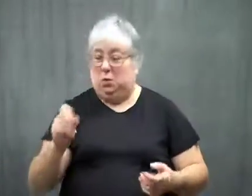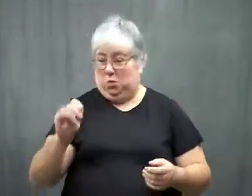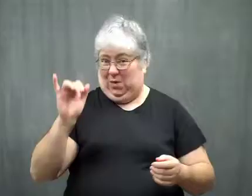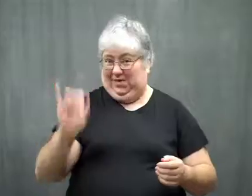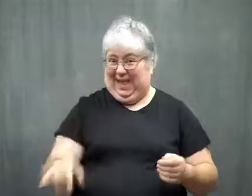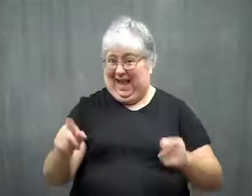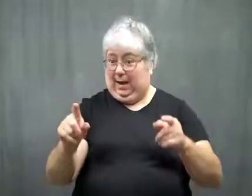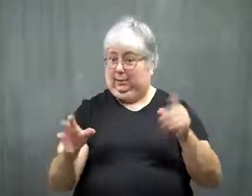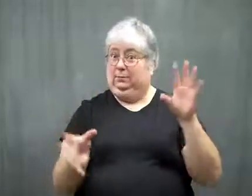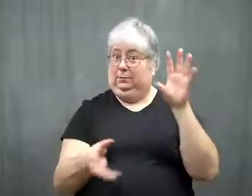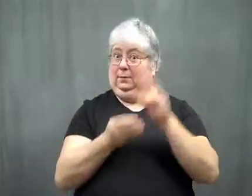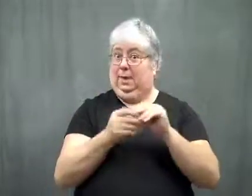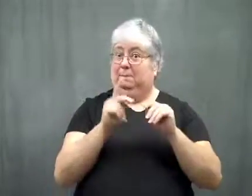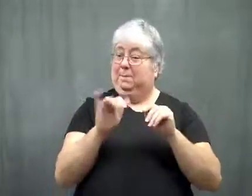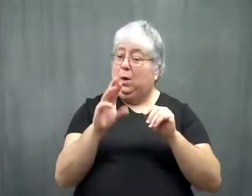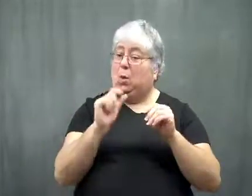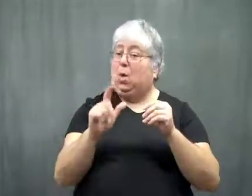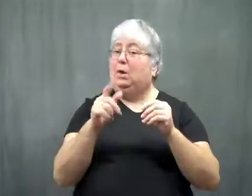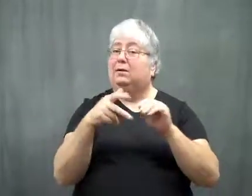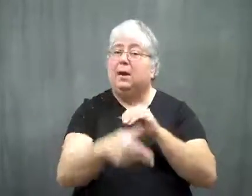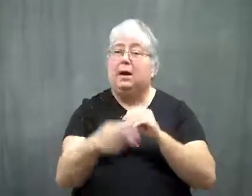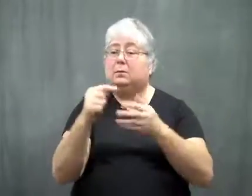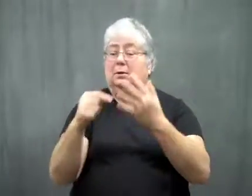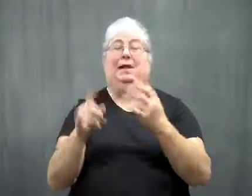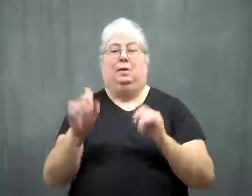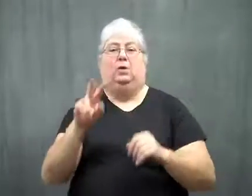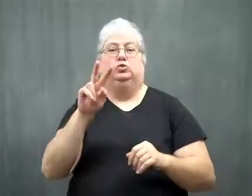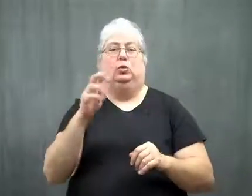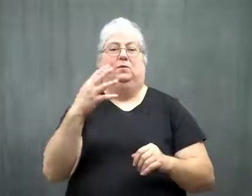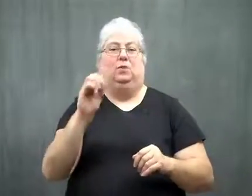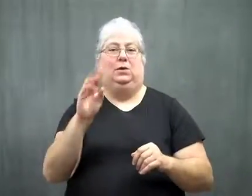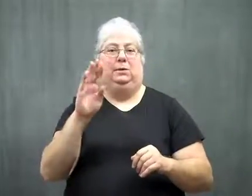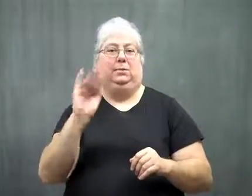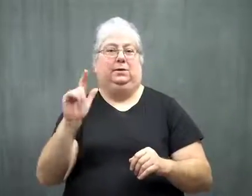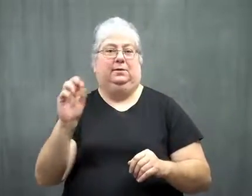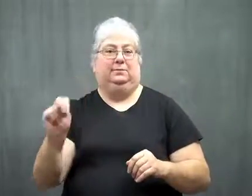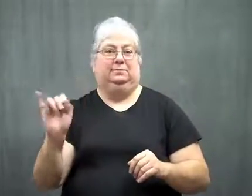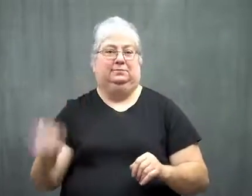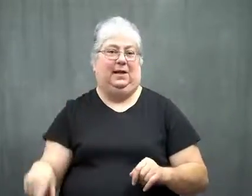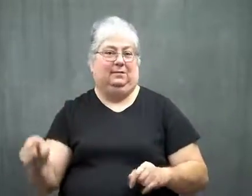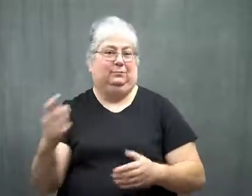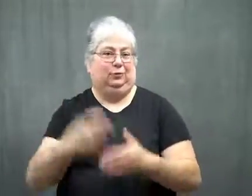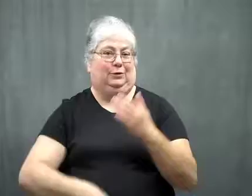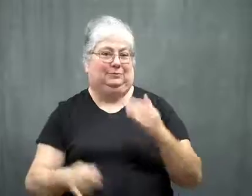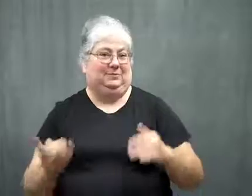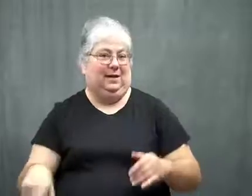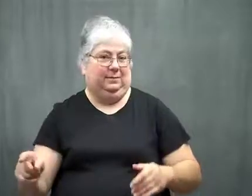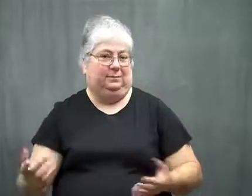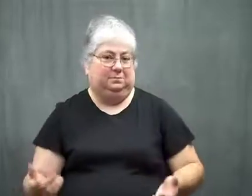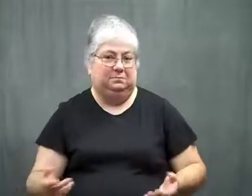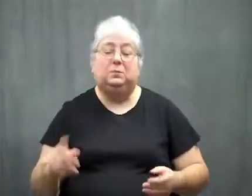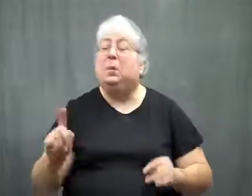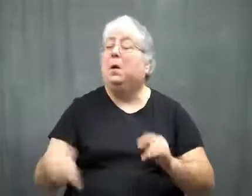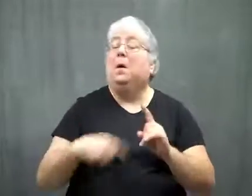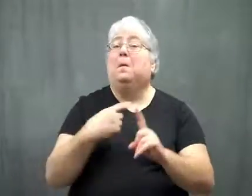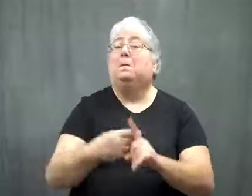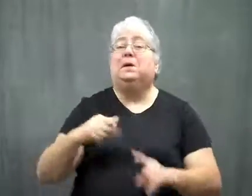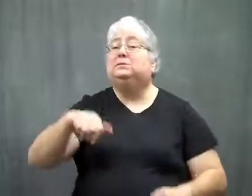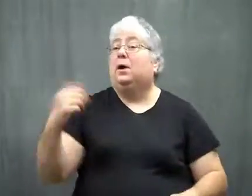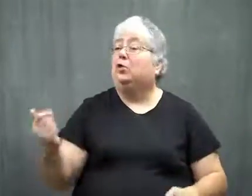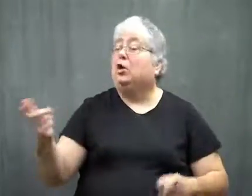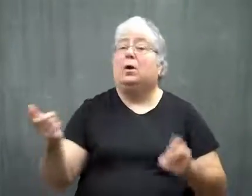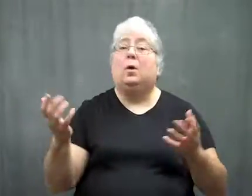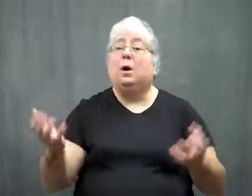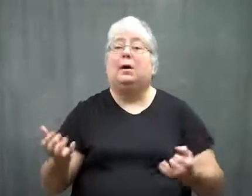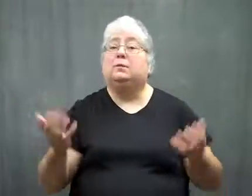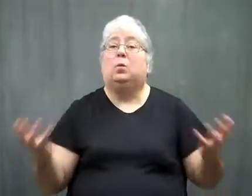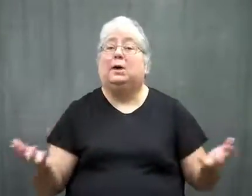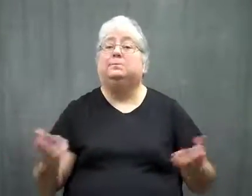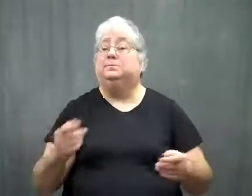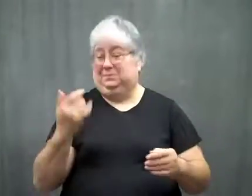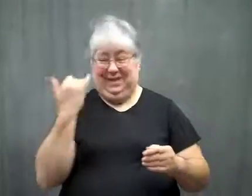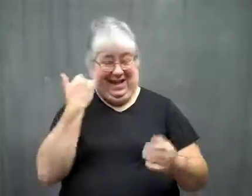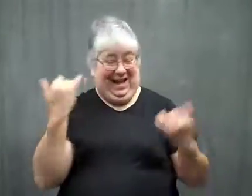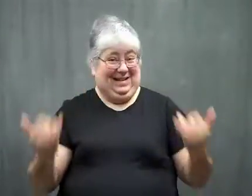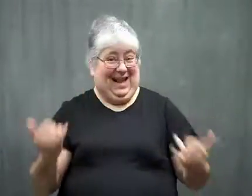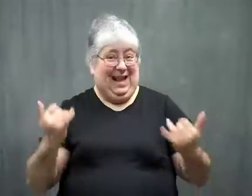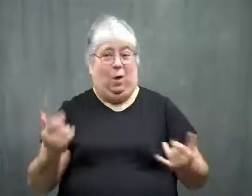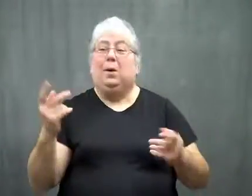These payroll tax cuts total $240 billion.